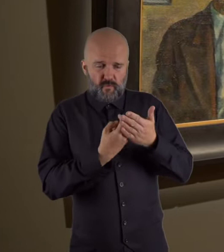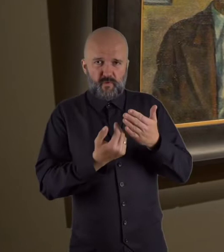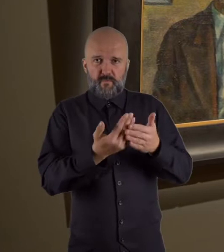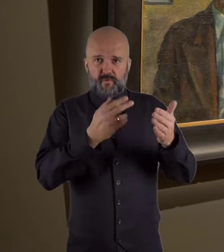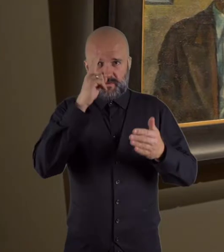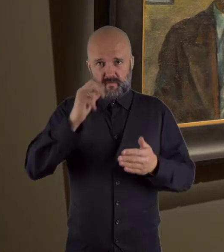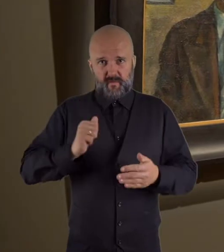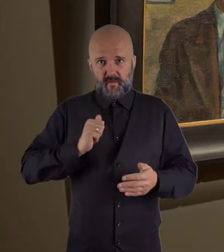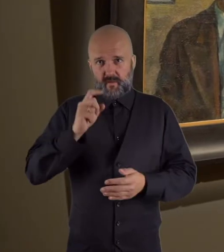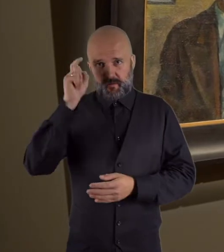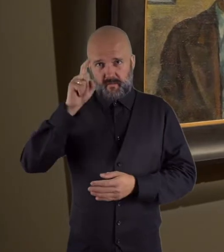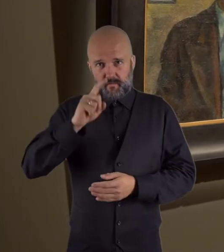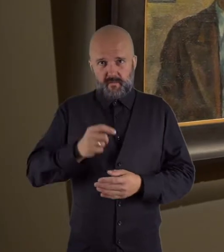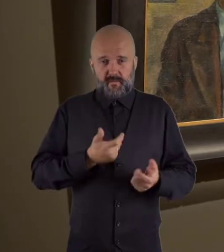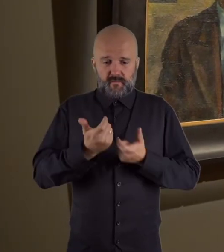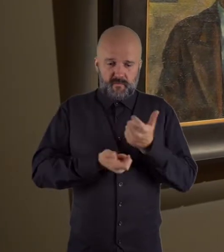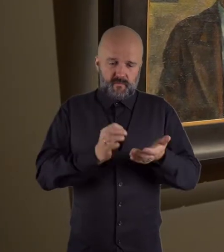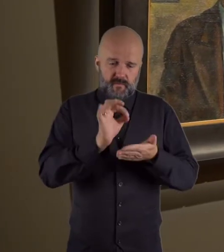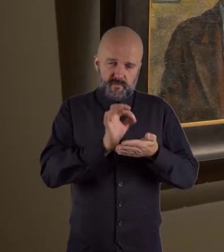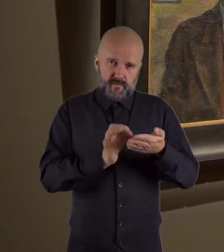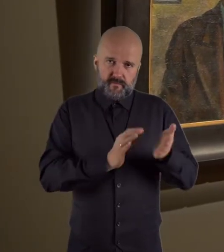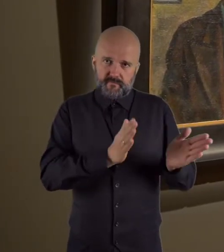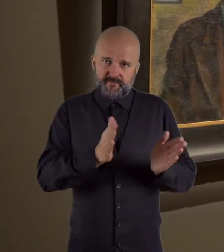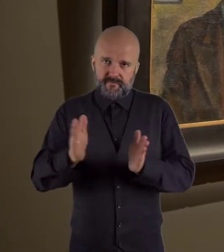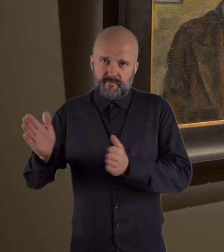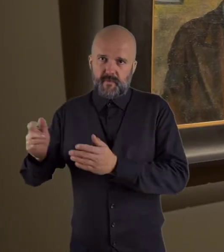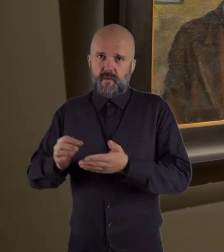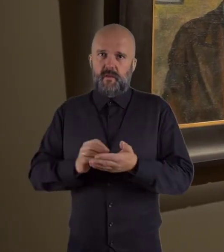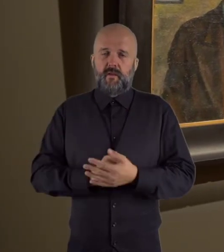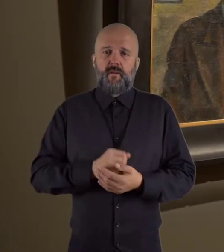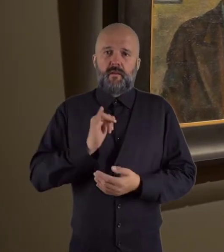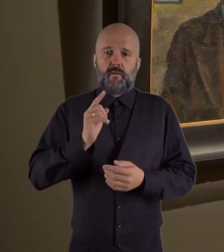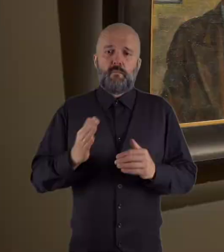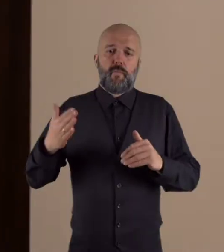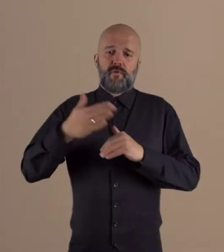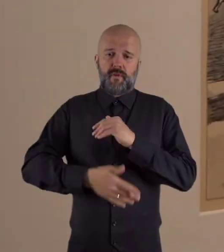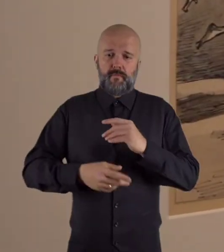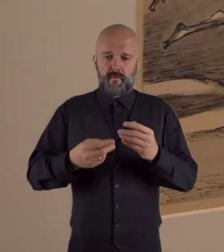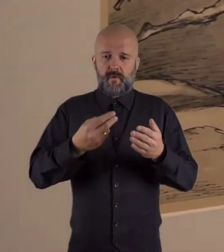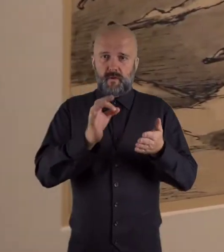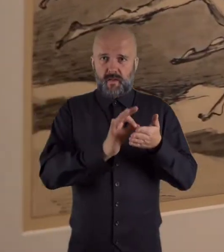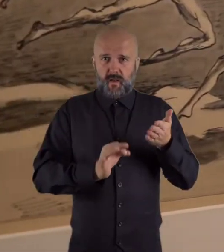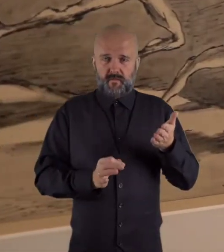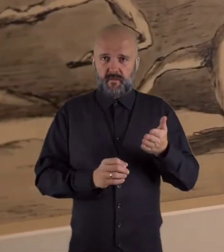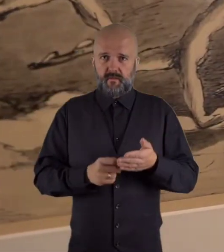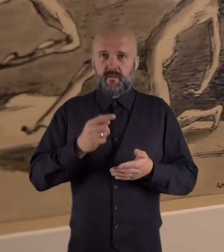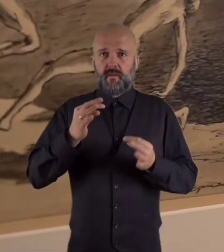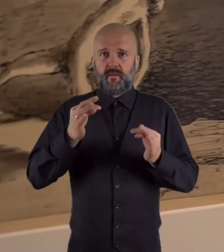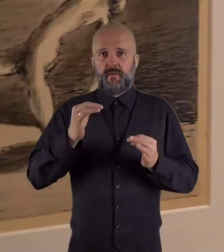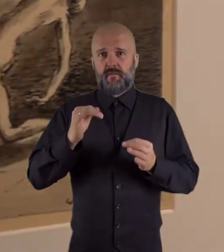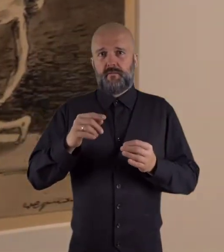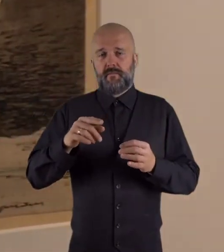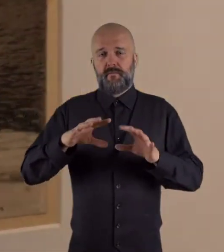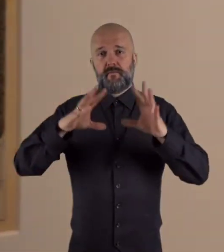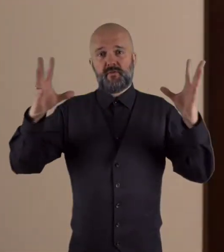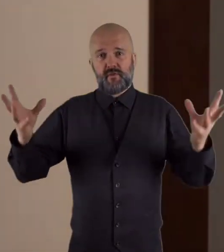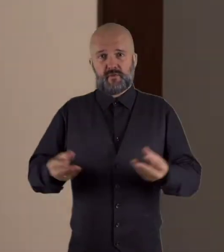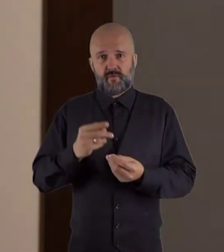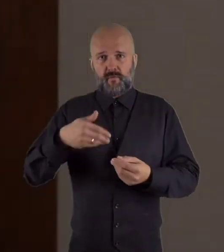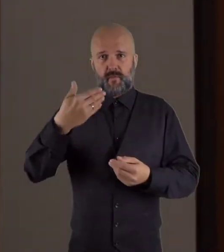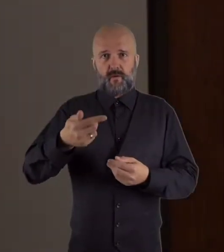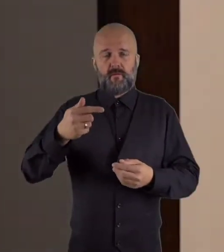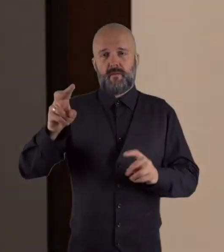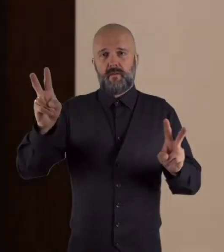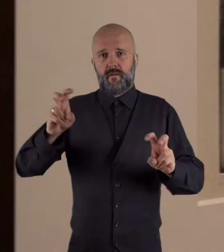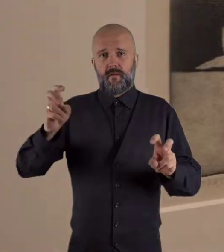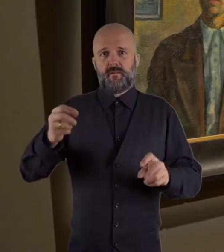he created a series of sketches, drawings and later on their basis graphics, which he just gave such a title "Dancing".